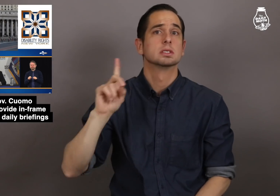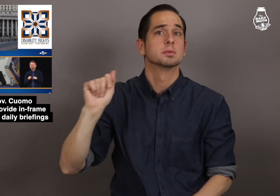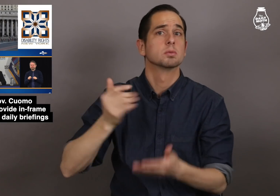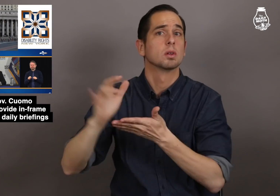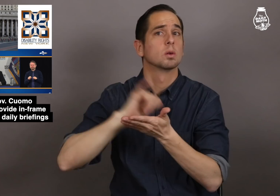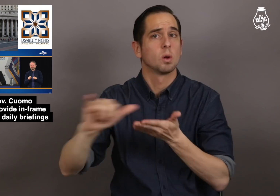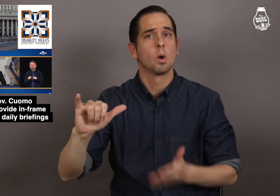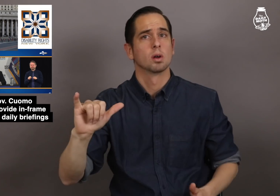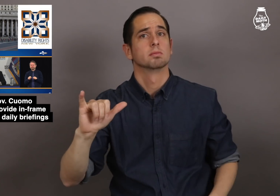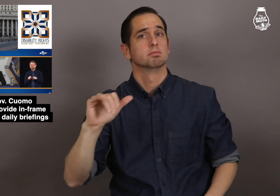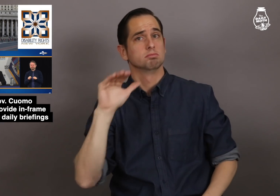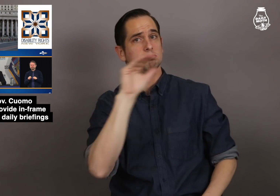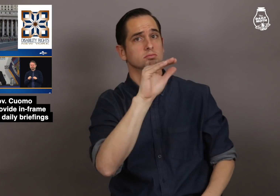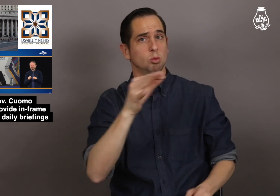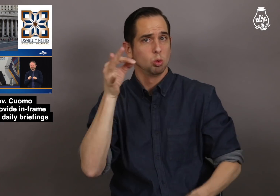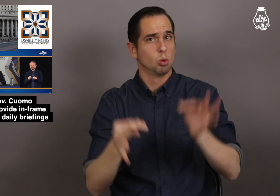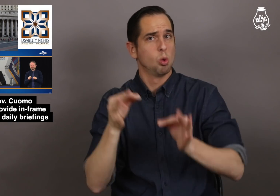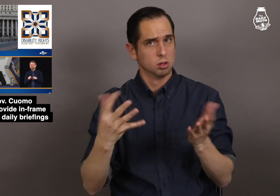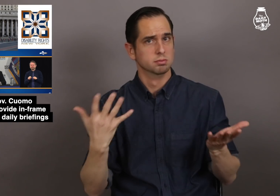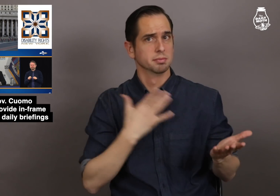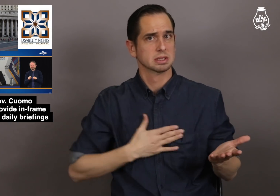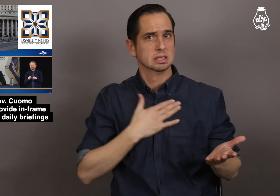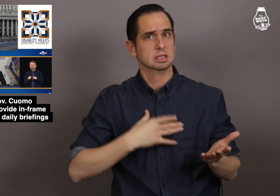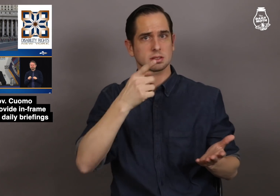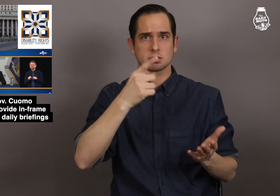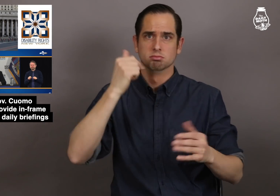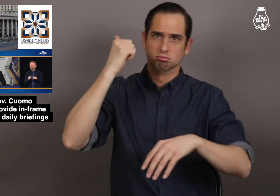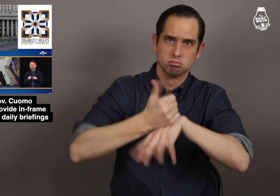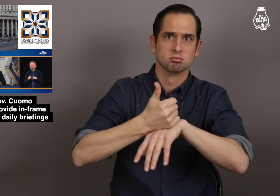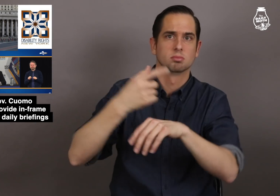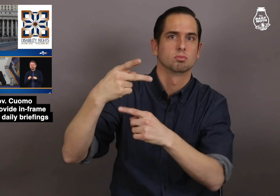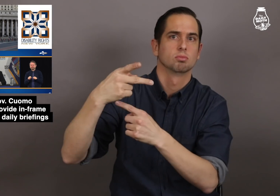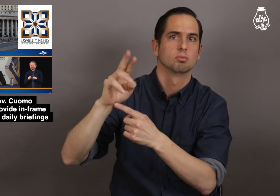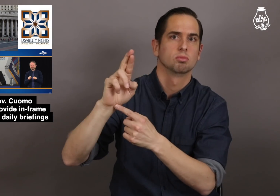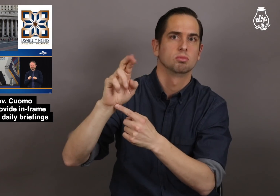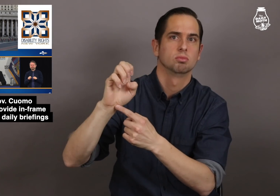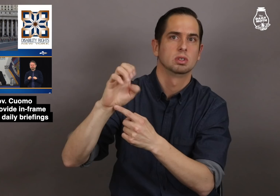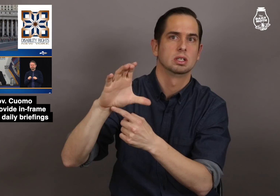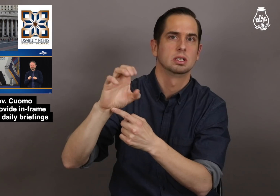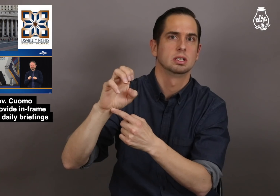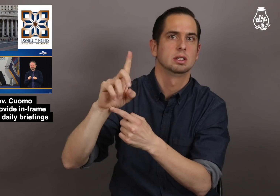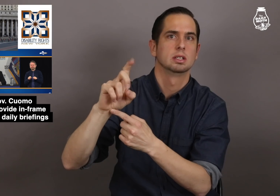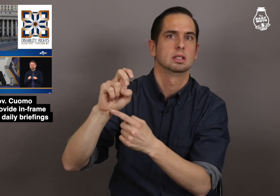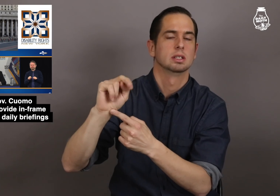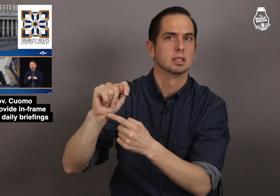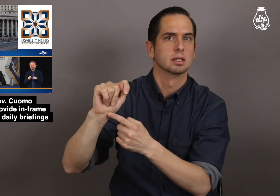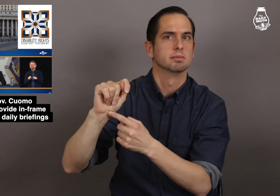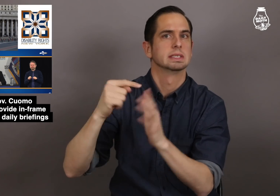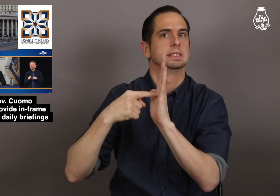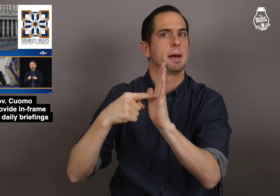The DRNY has encouraged the court to create a precedent